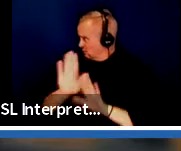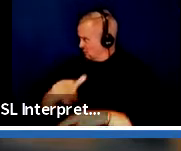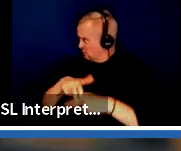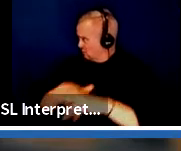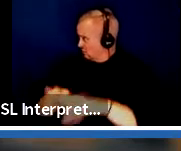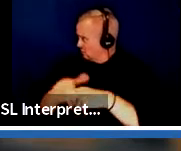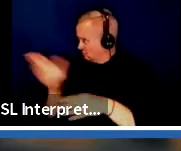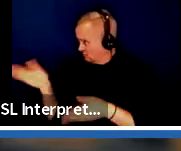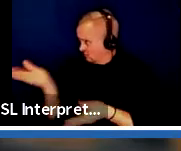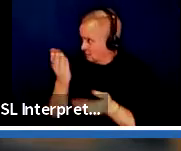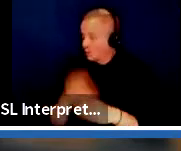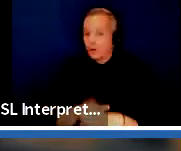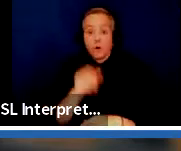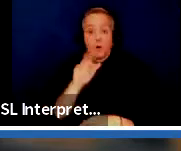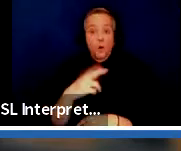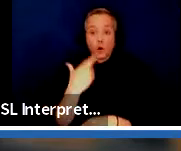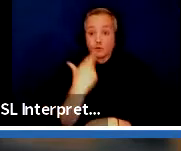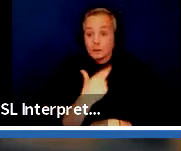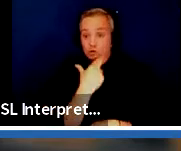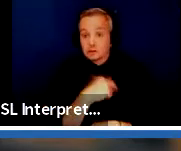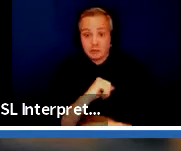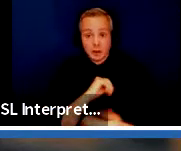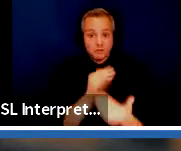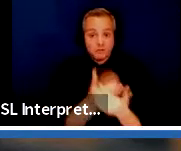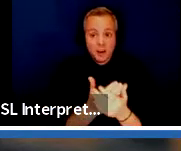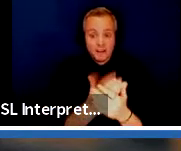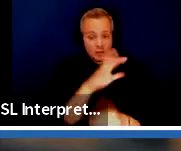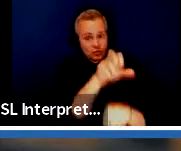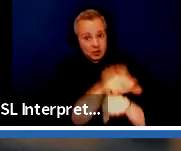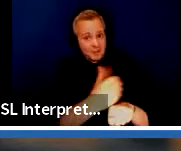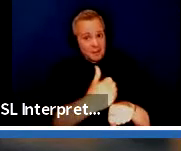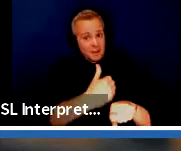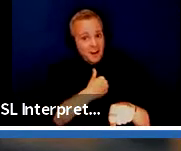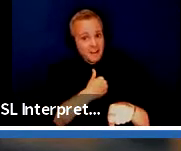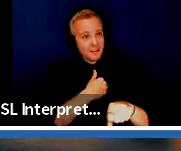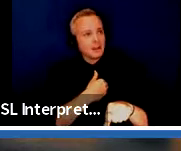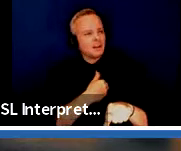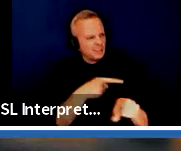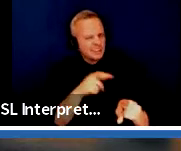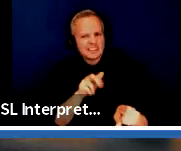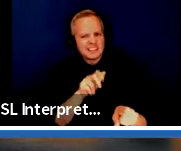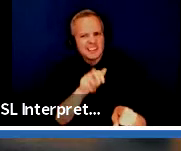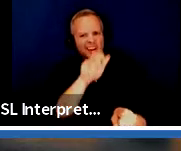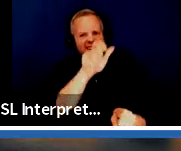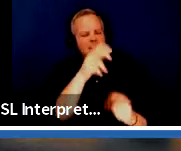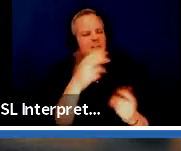I GET THERE THERE'S A FLIGHT OF STAIRS OR LIKE GETTING SICK OR